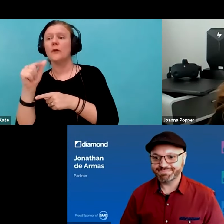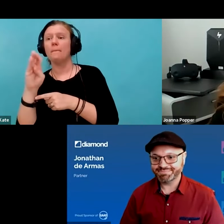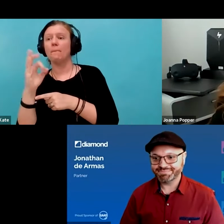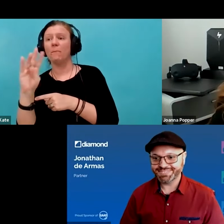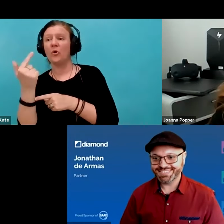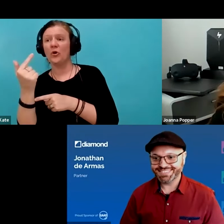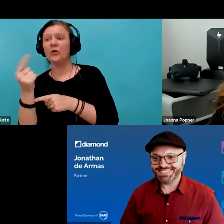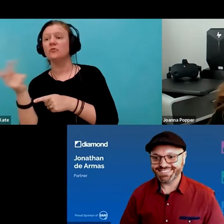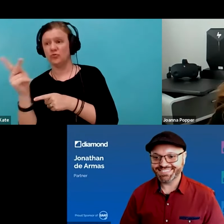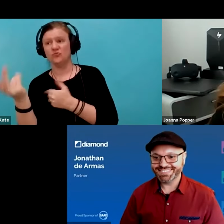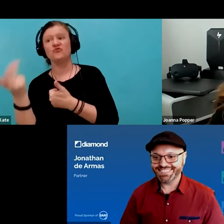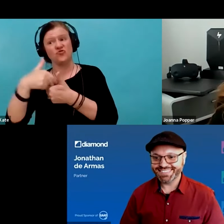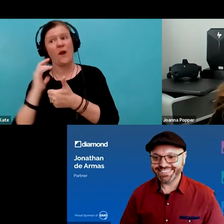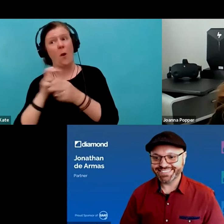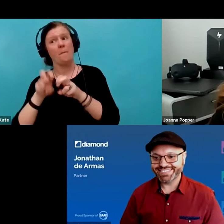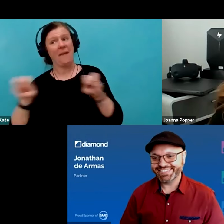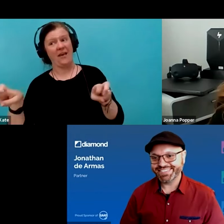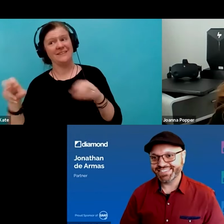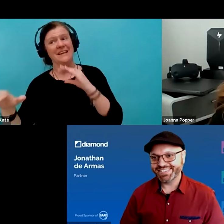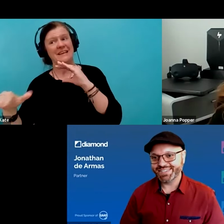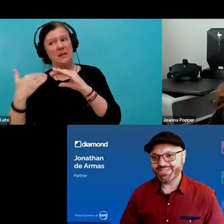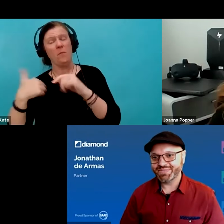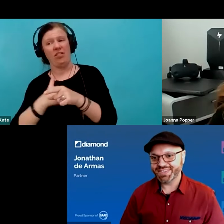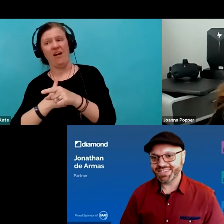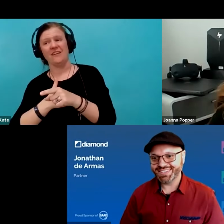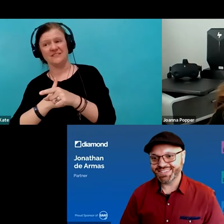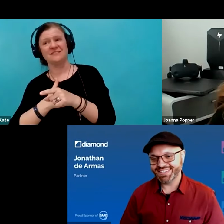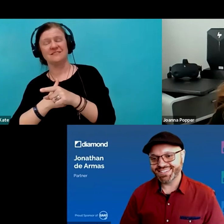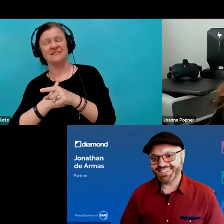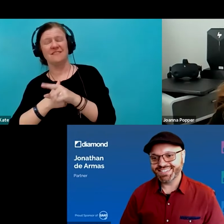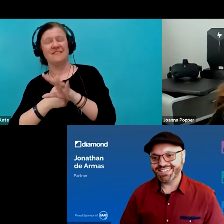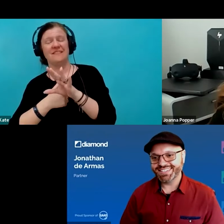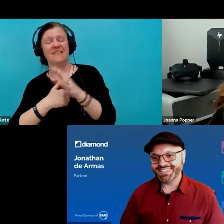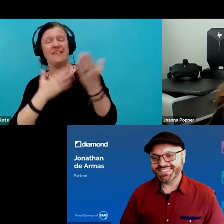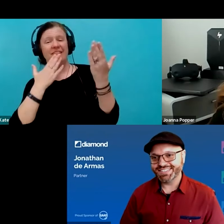future panels. So email inbound and thank you for your question. Sorry. They get